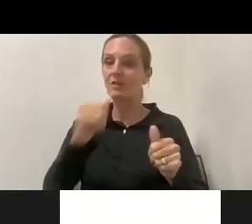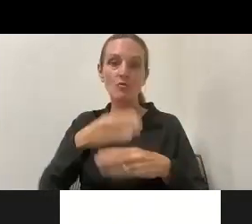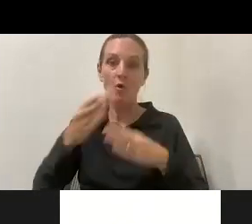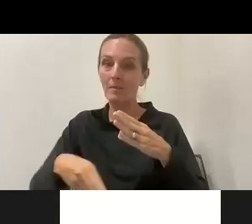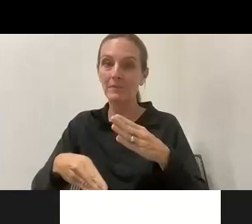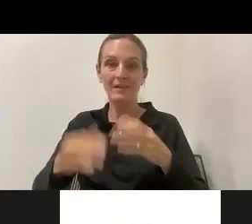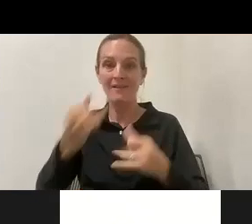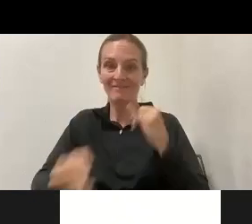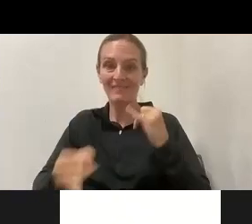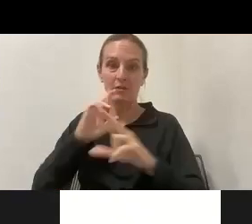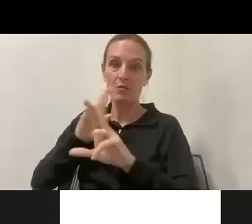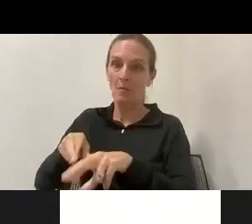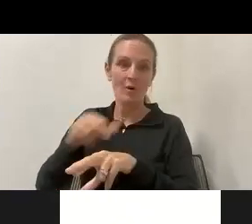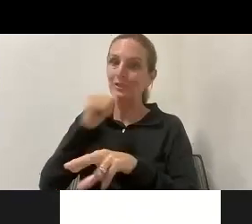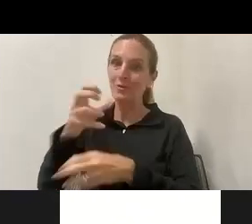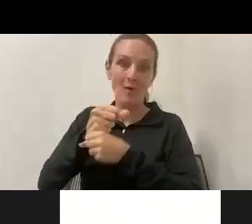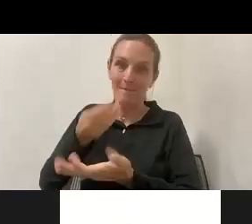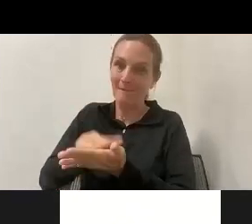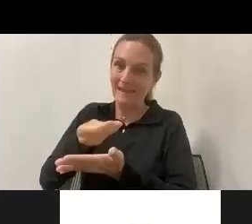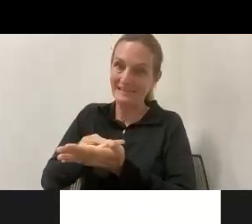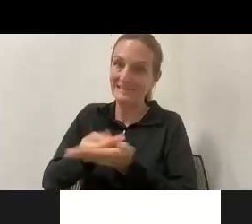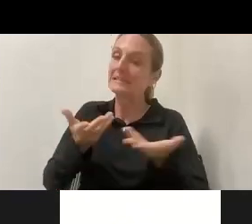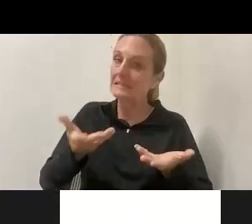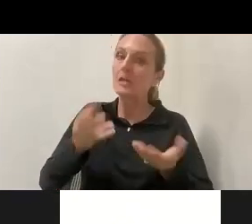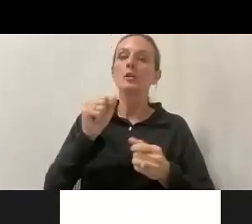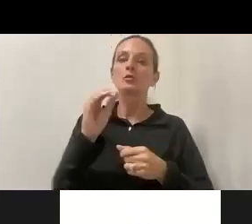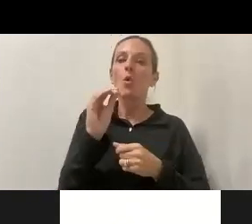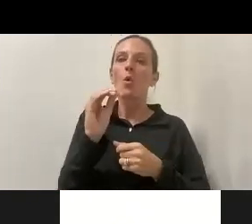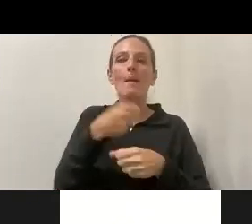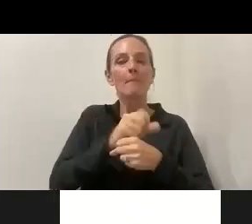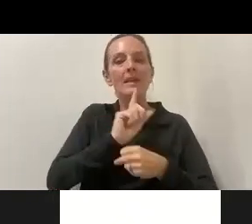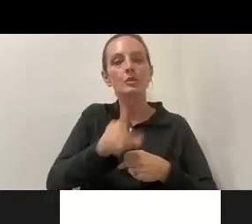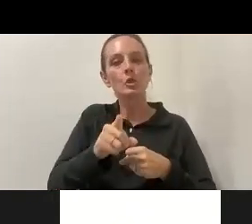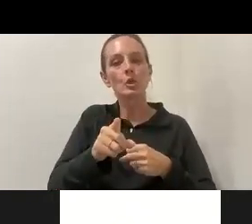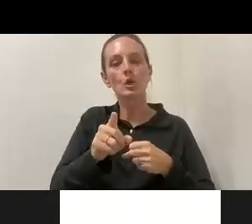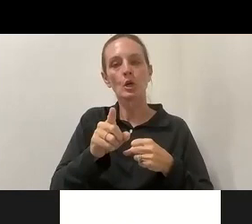again so it is very important that you keep your deliverables within the frame of the project,